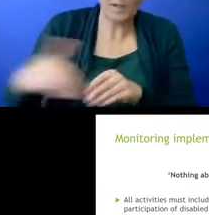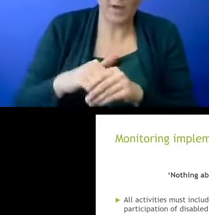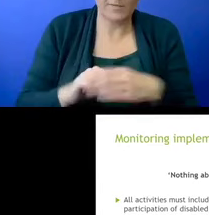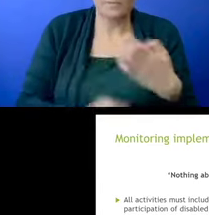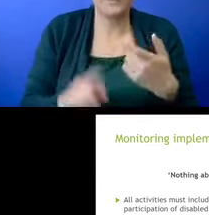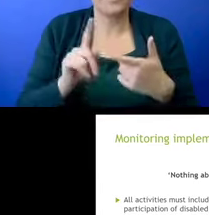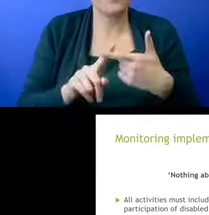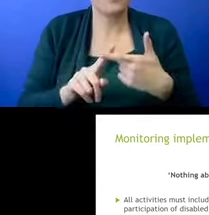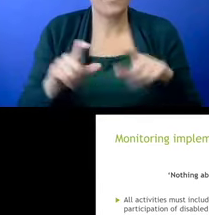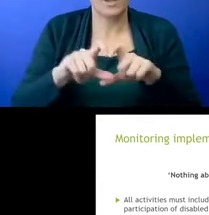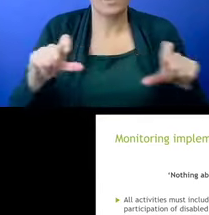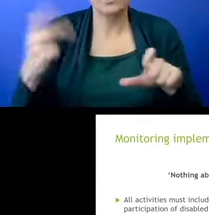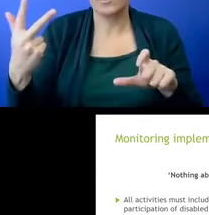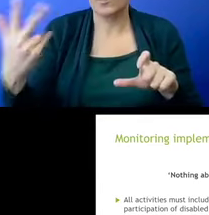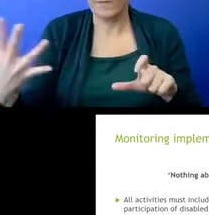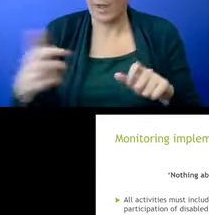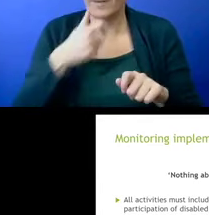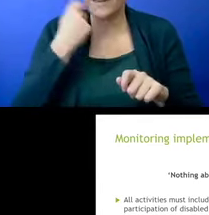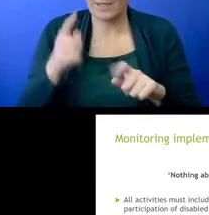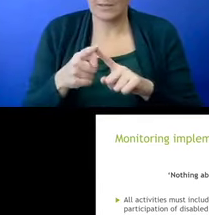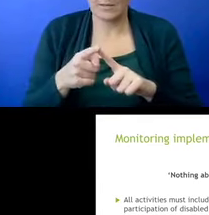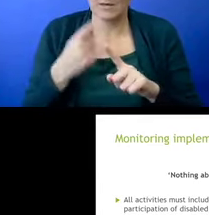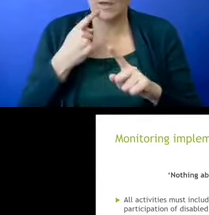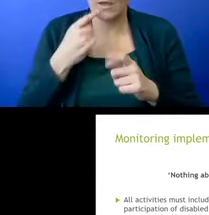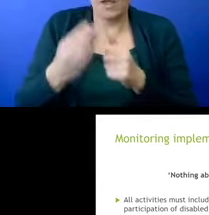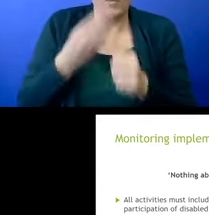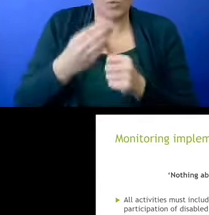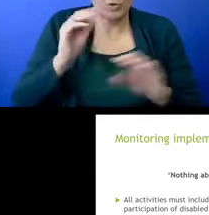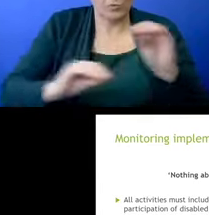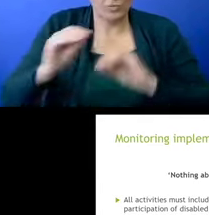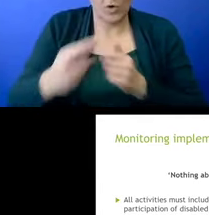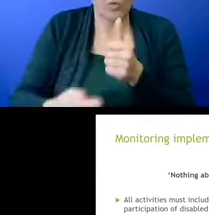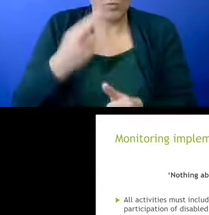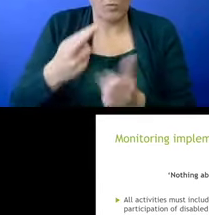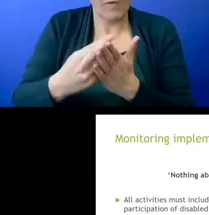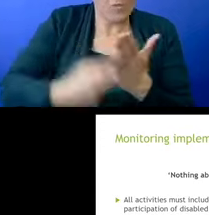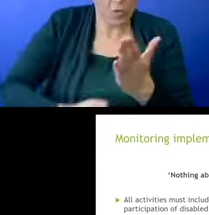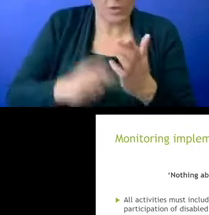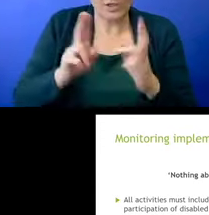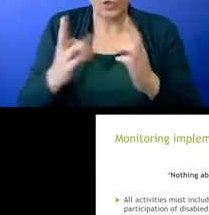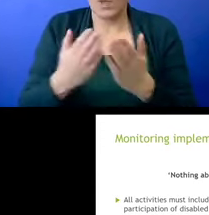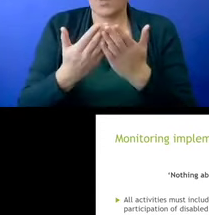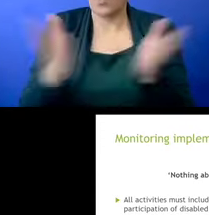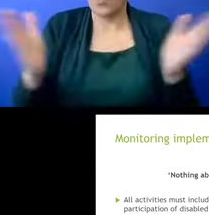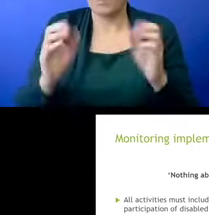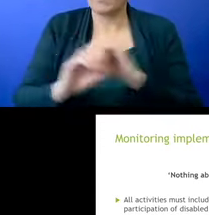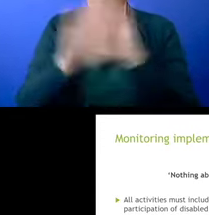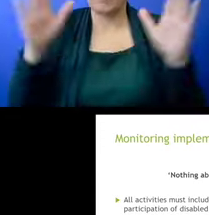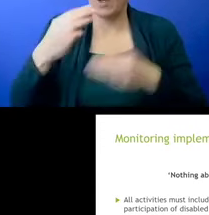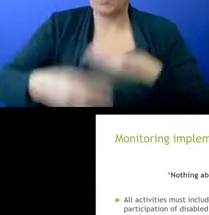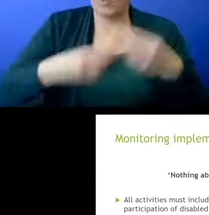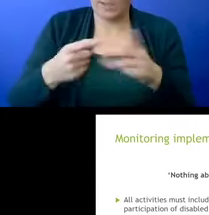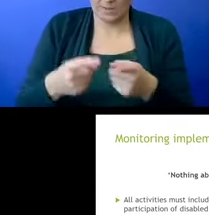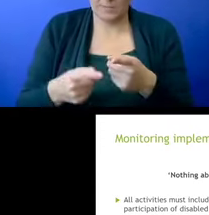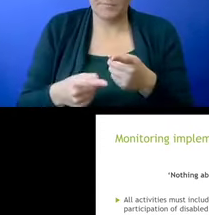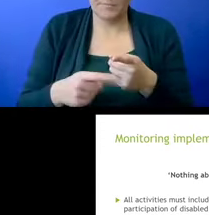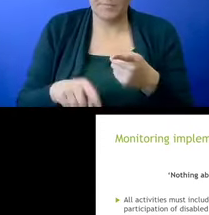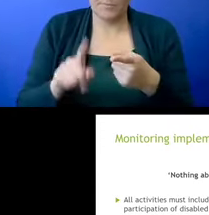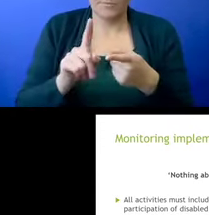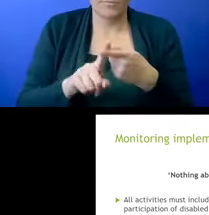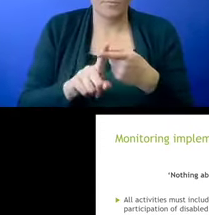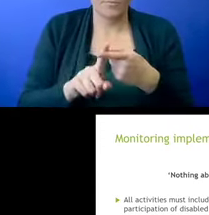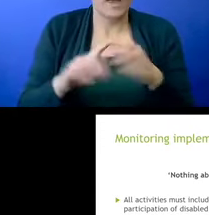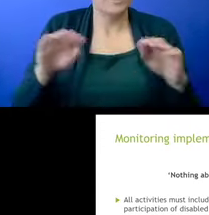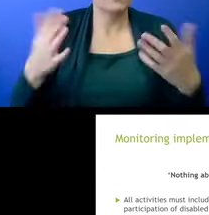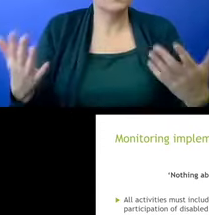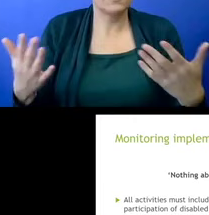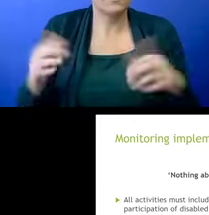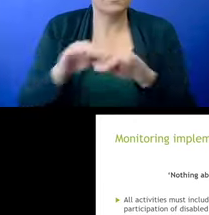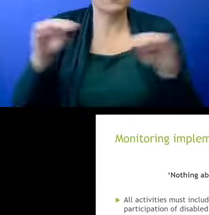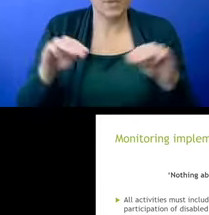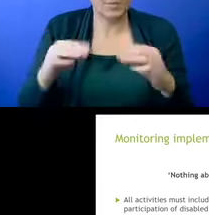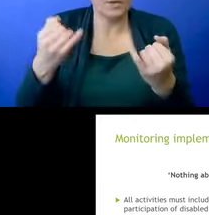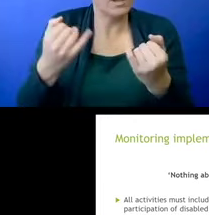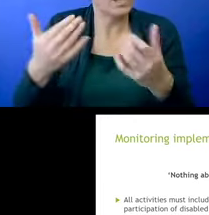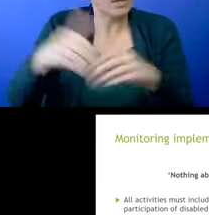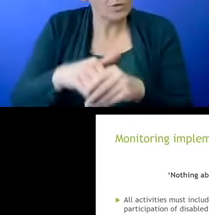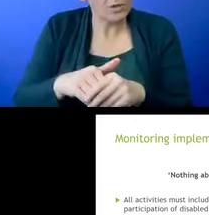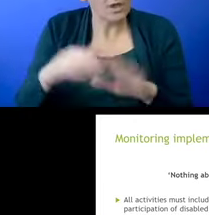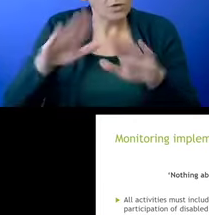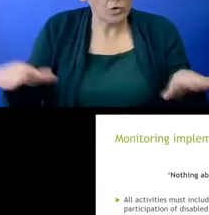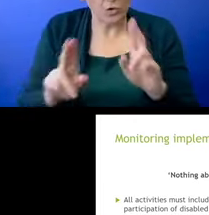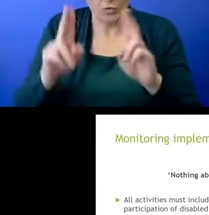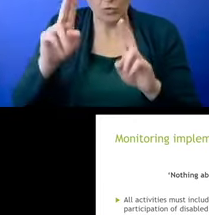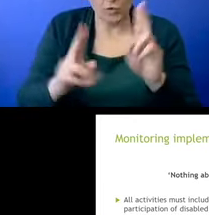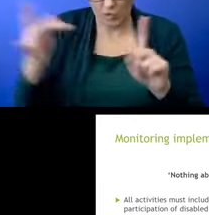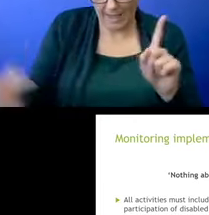According to Article 35, the preparation of reports should be an open and transparent process, and people (including children) should be consulted